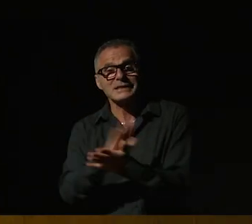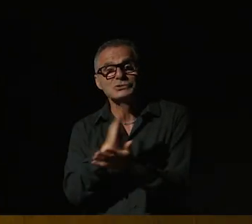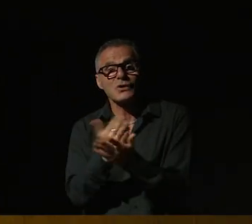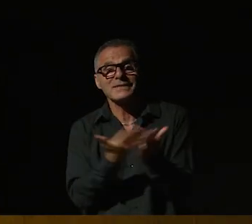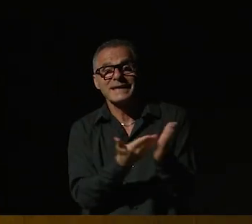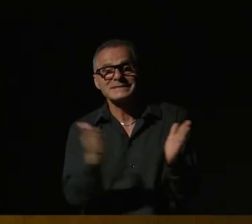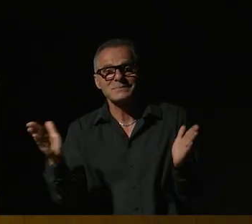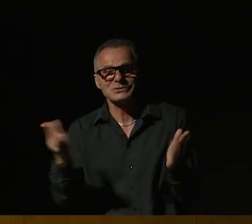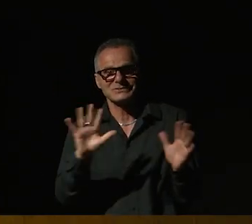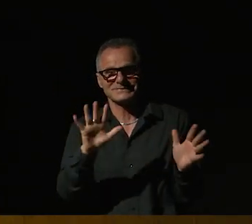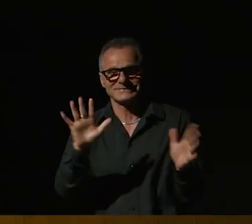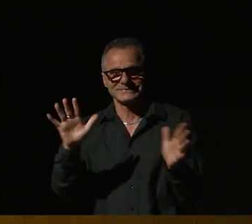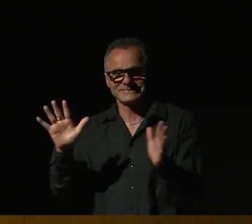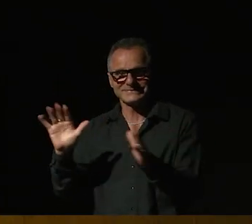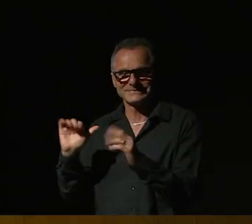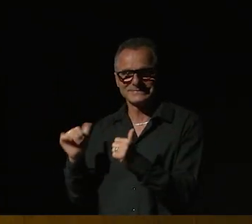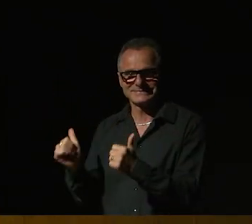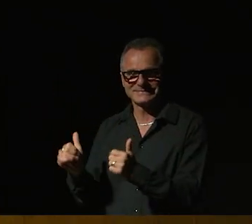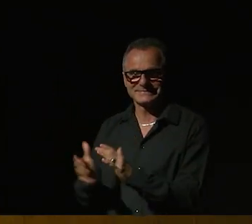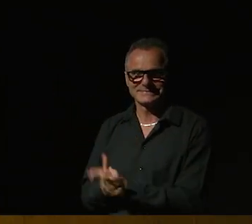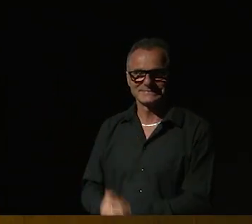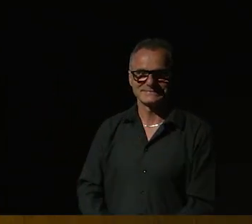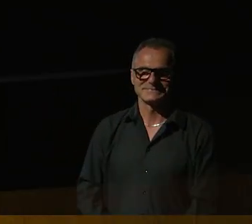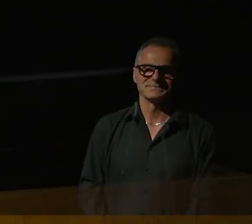(audience applauding)